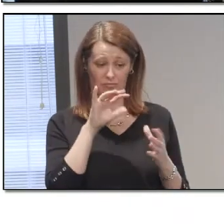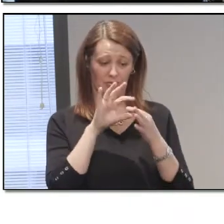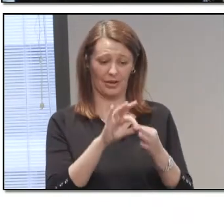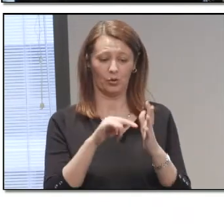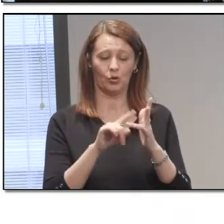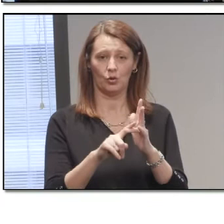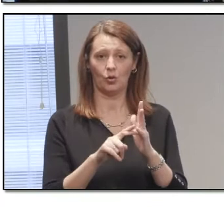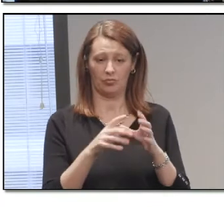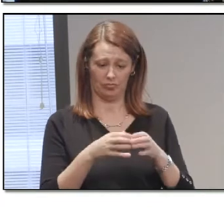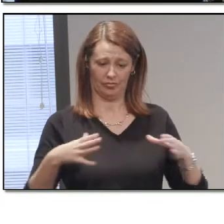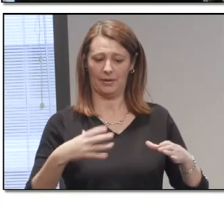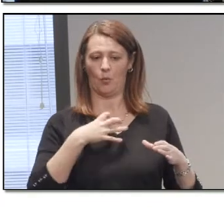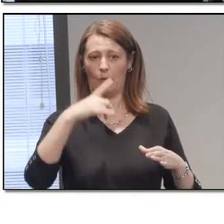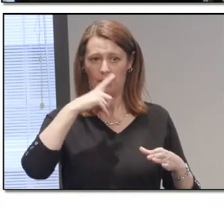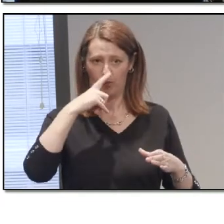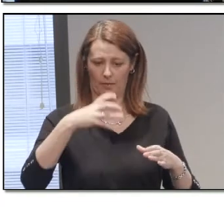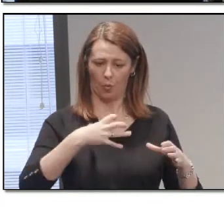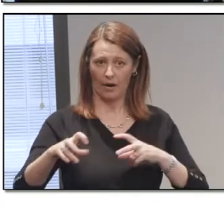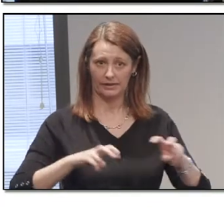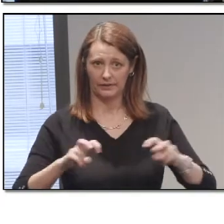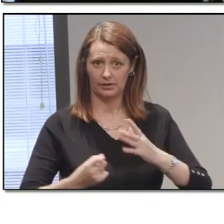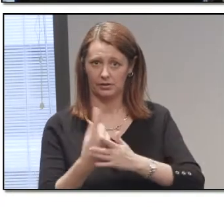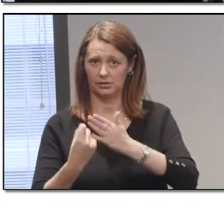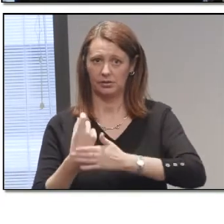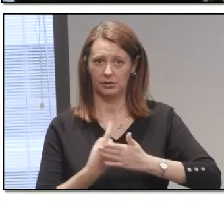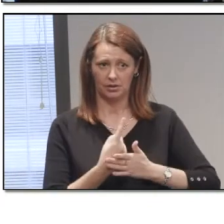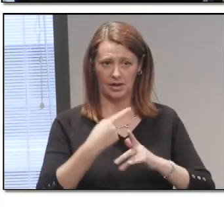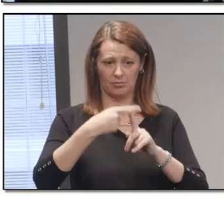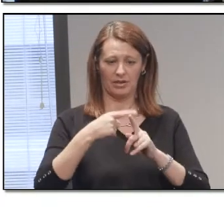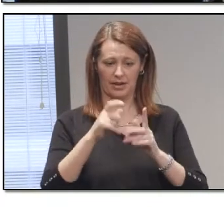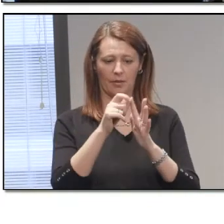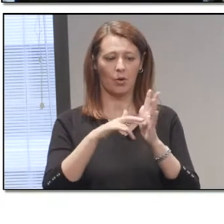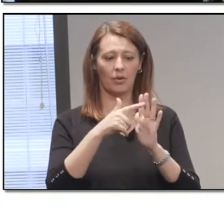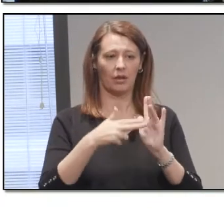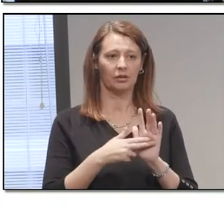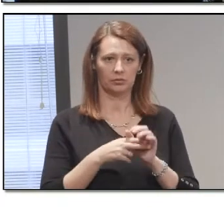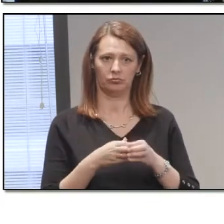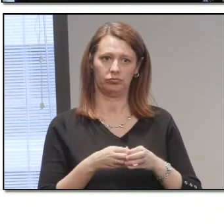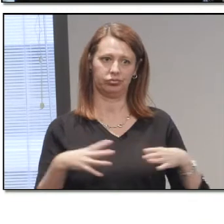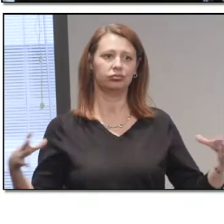in population increase in activities and our population as you all know is rapidly expanding